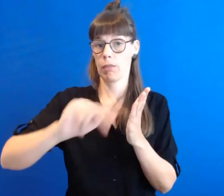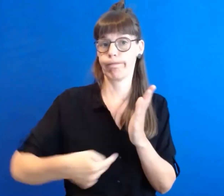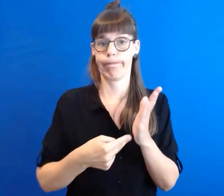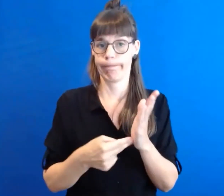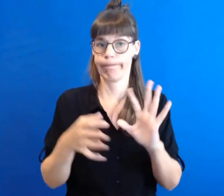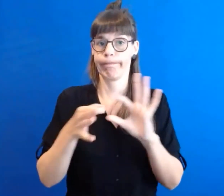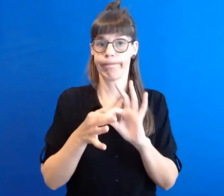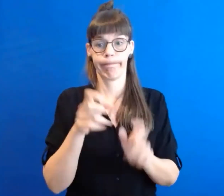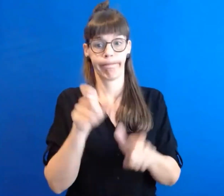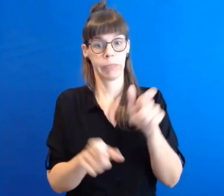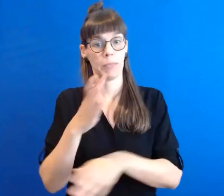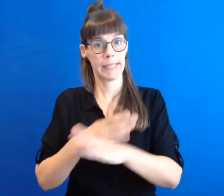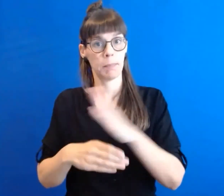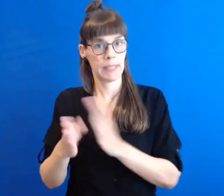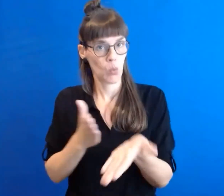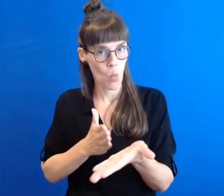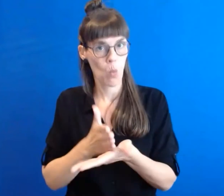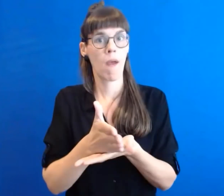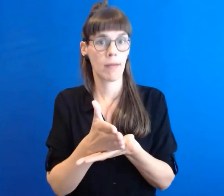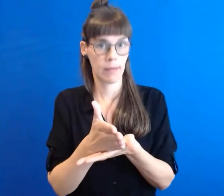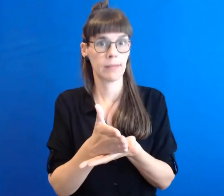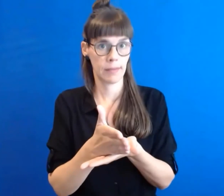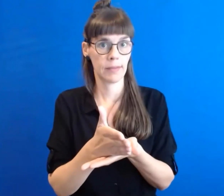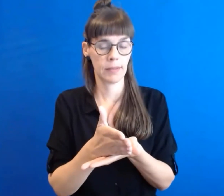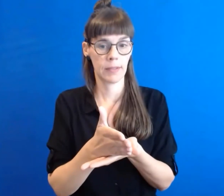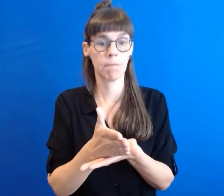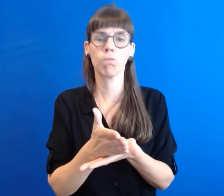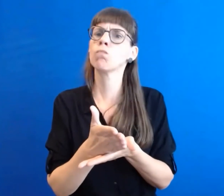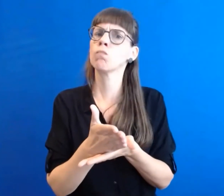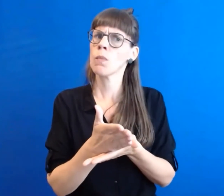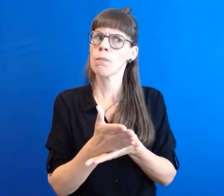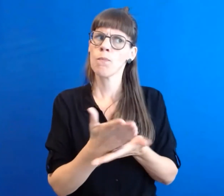crisis situations like COVID-19. And all UN Convention